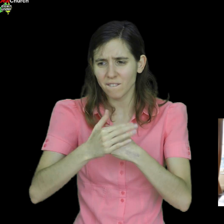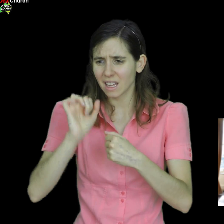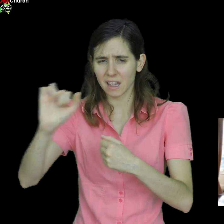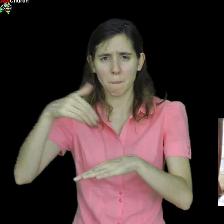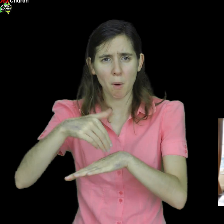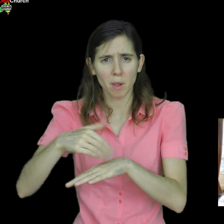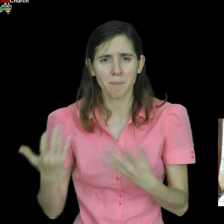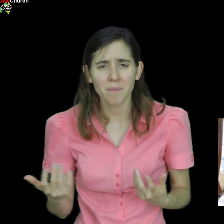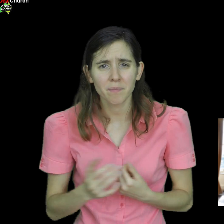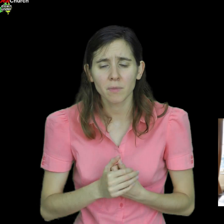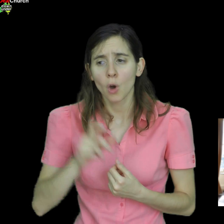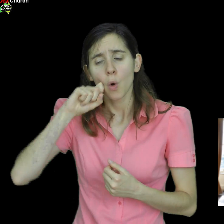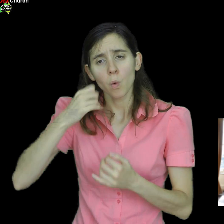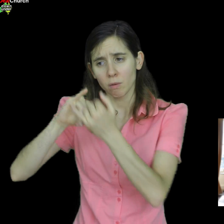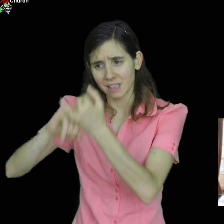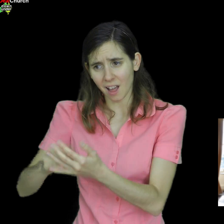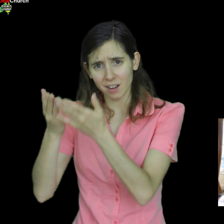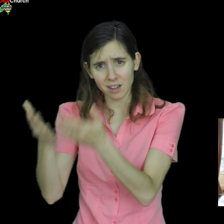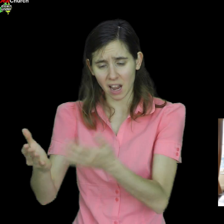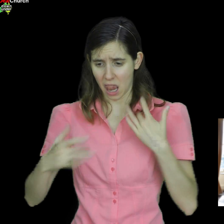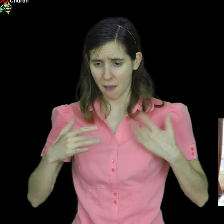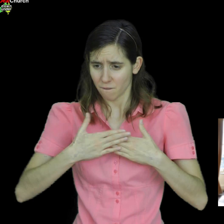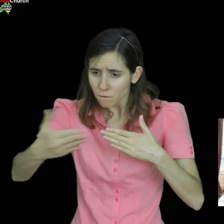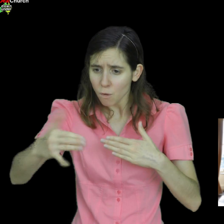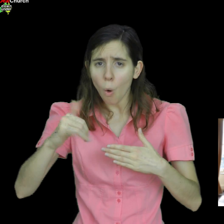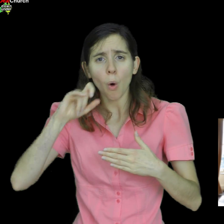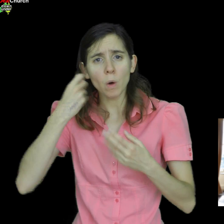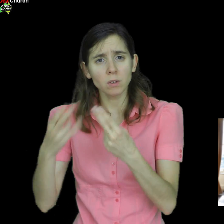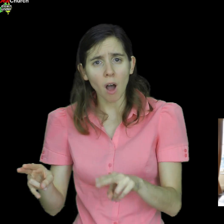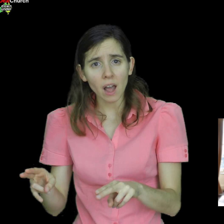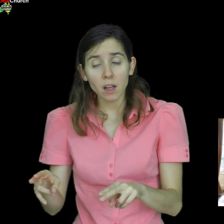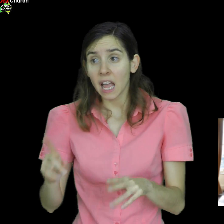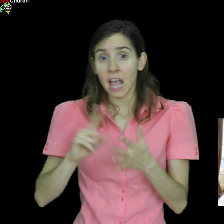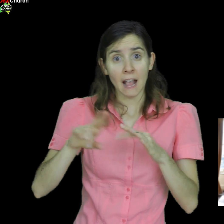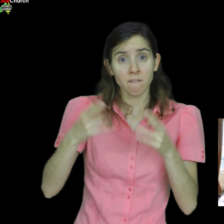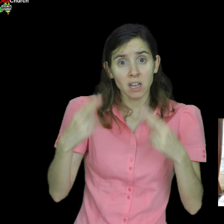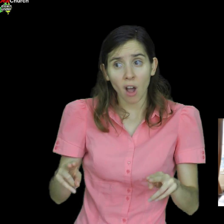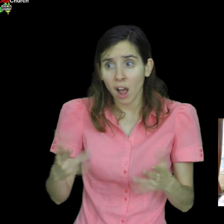Would his son a pull-through and recover? What if he died? He couldn't bear to